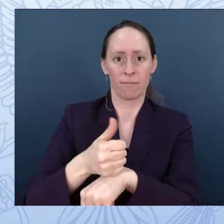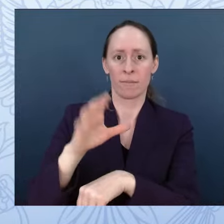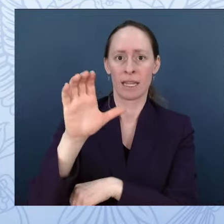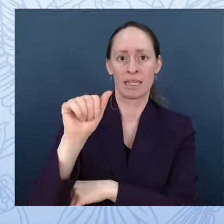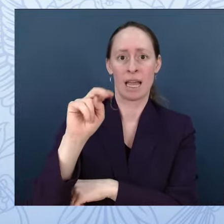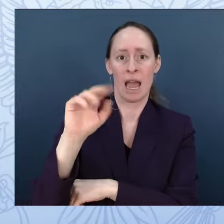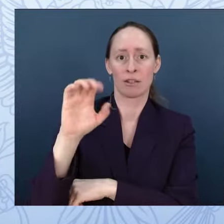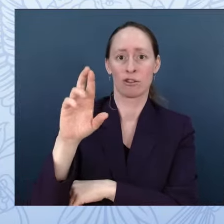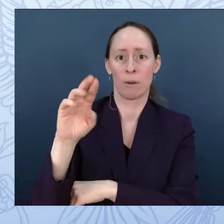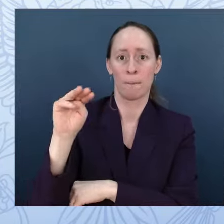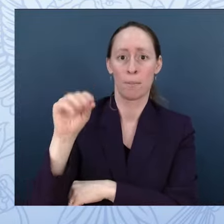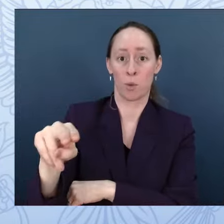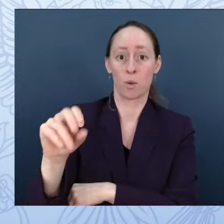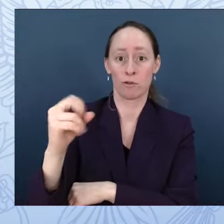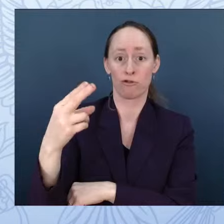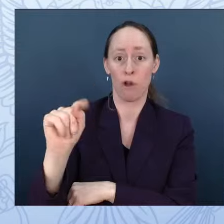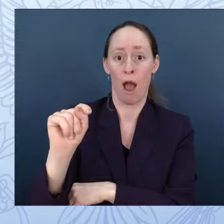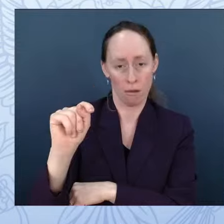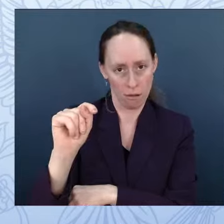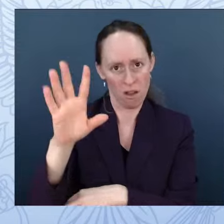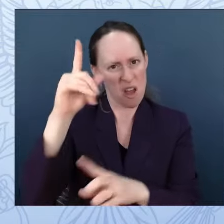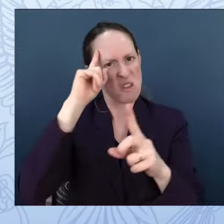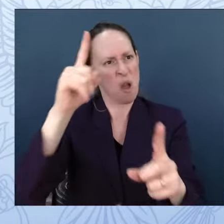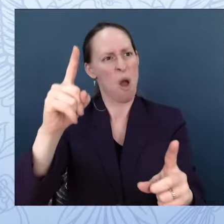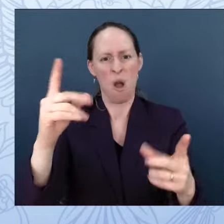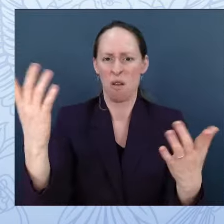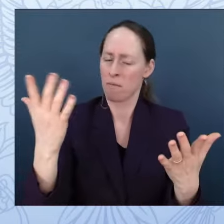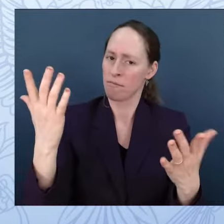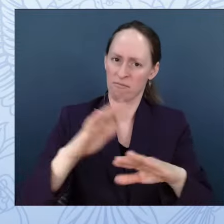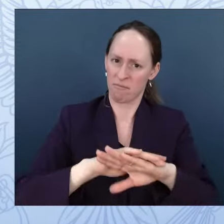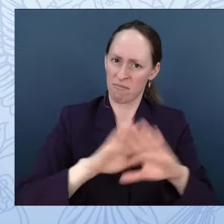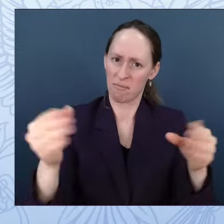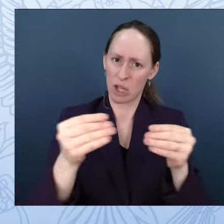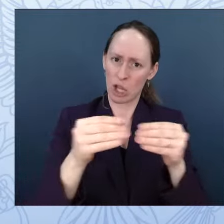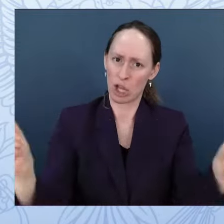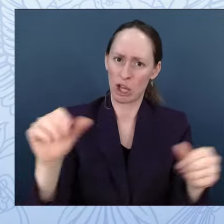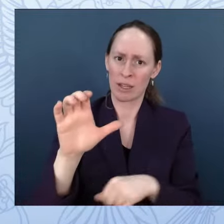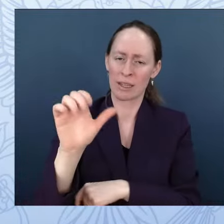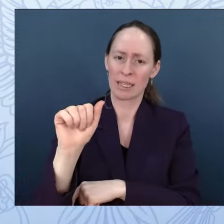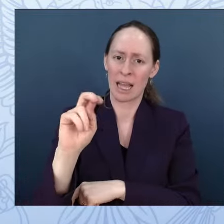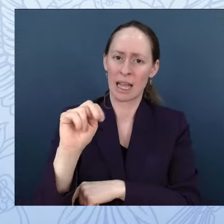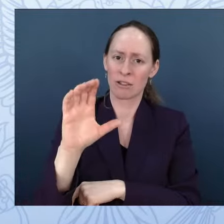by at least 50% over the next 25 years. That means saving 4 million Americans